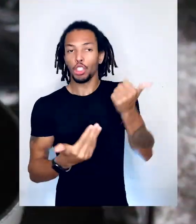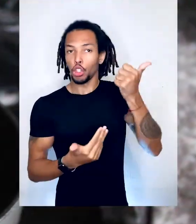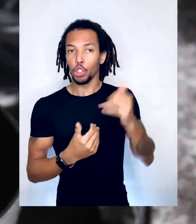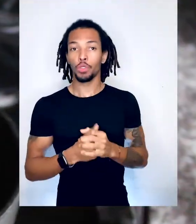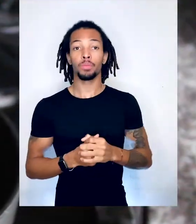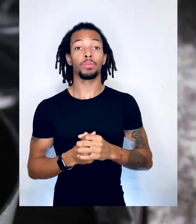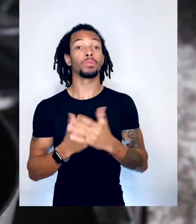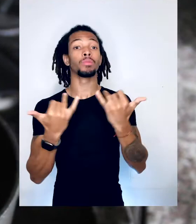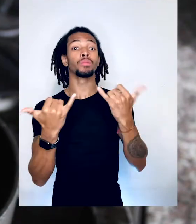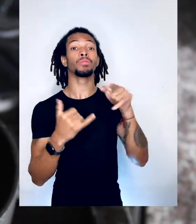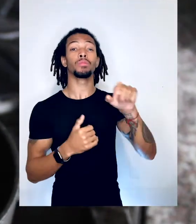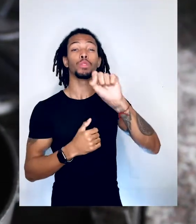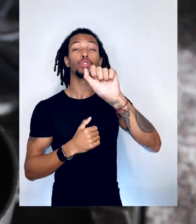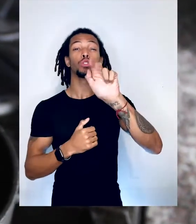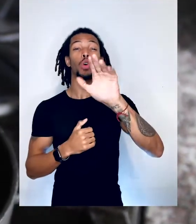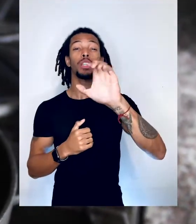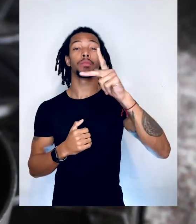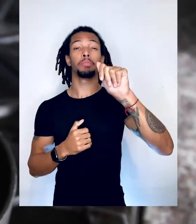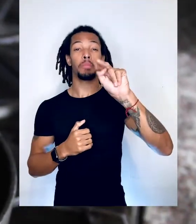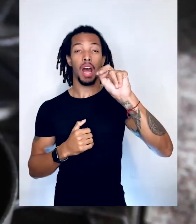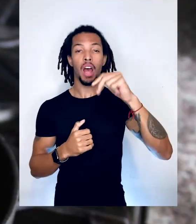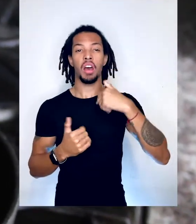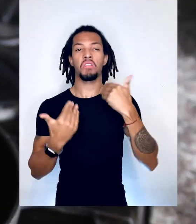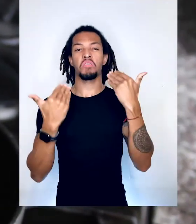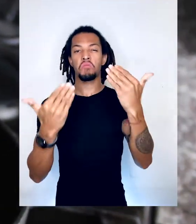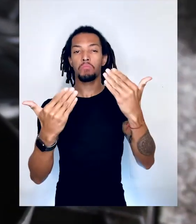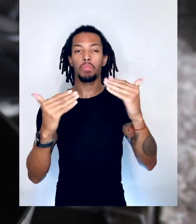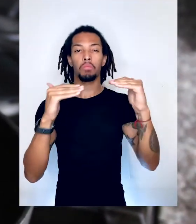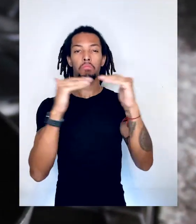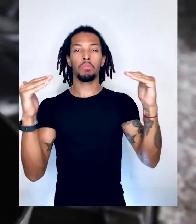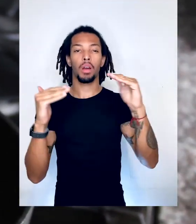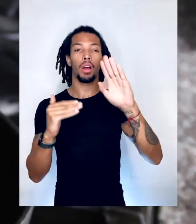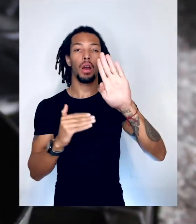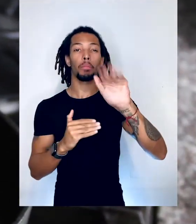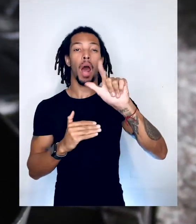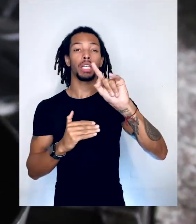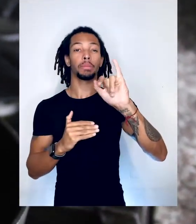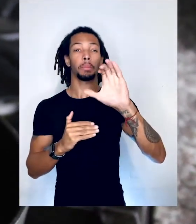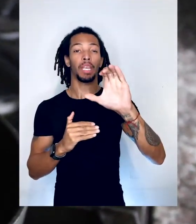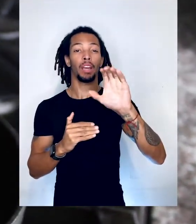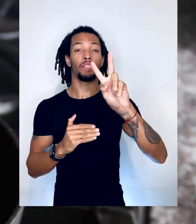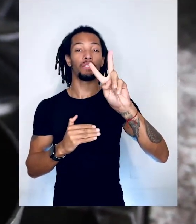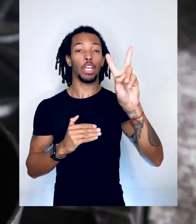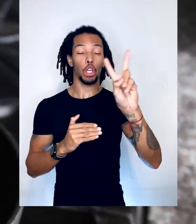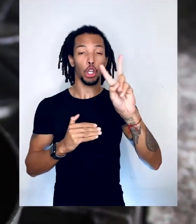So to the saucepan, i'm just going to add equal parts balsamic vinegar and honey.